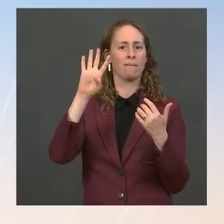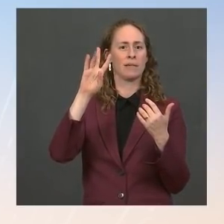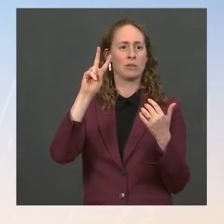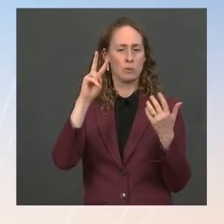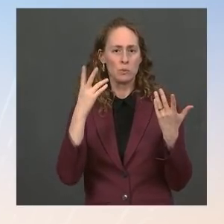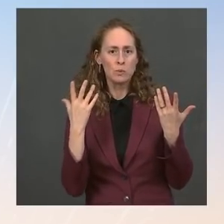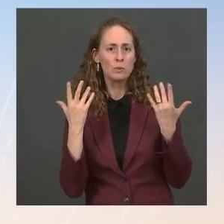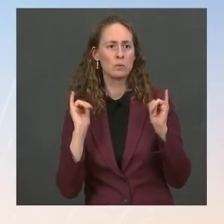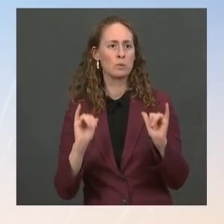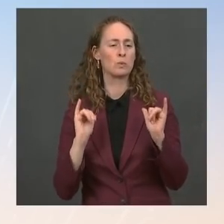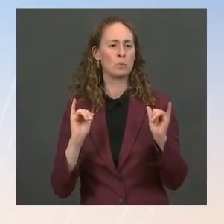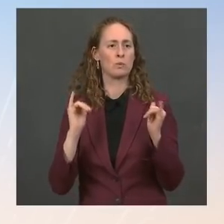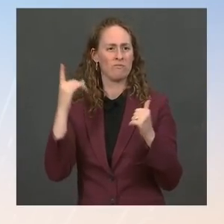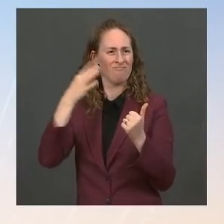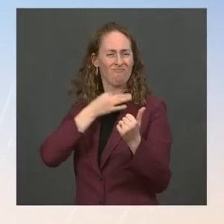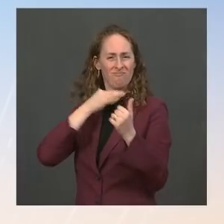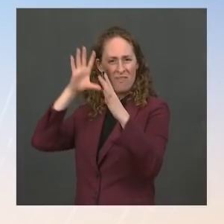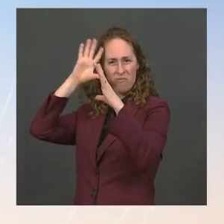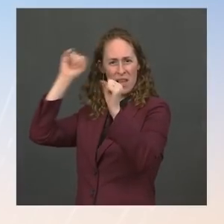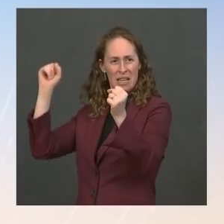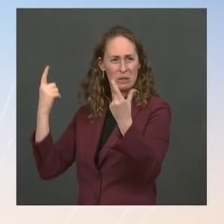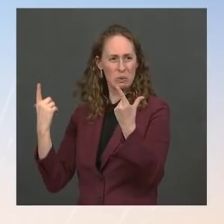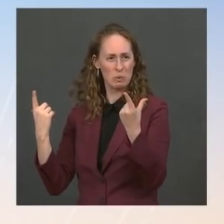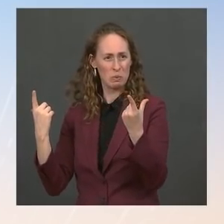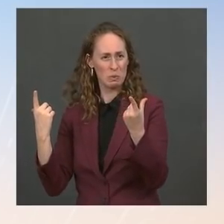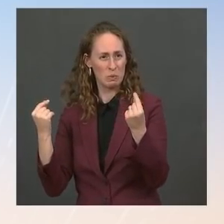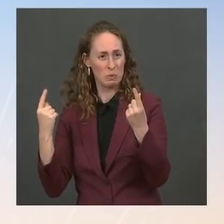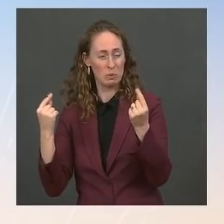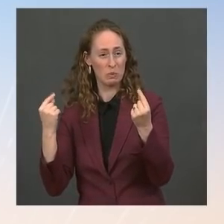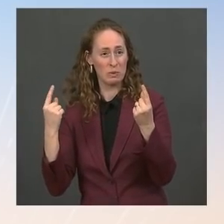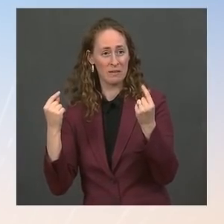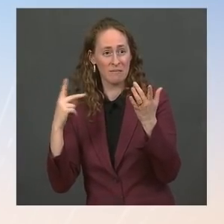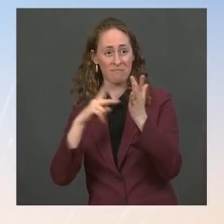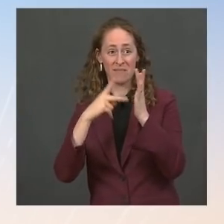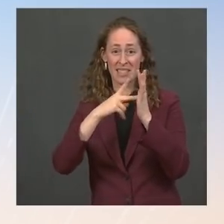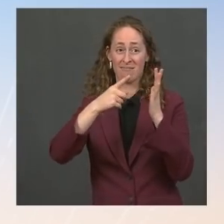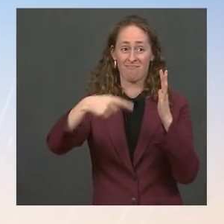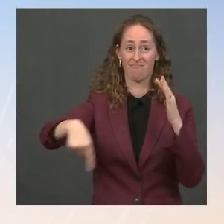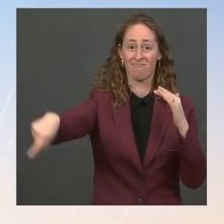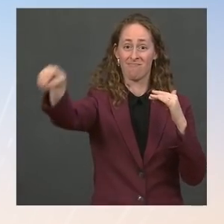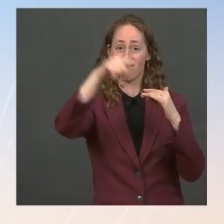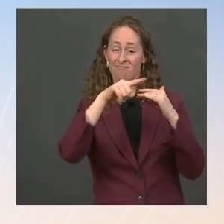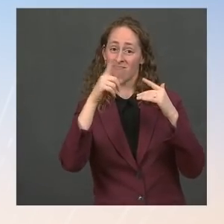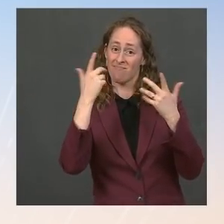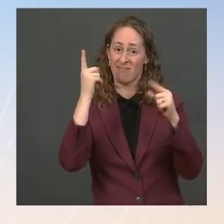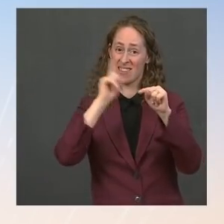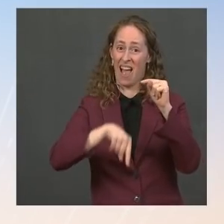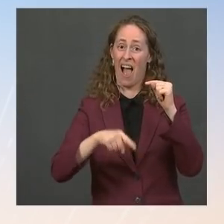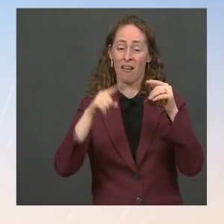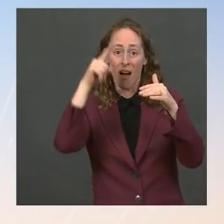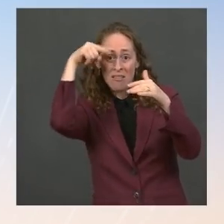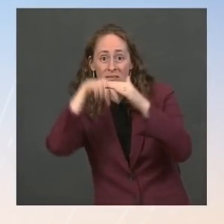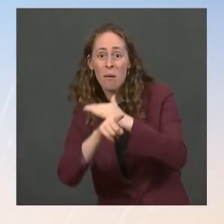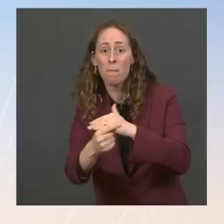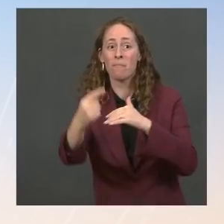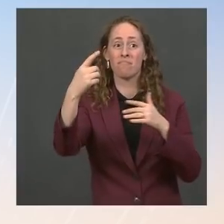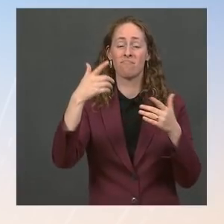Is there a place for them? Ms Psaki: Well, I think it's important for people to understand a couple of the components of what's happening right now on the ground.